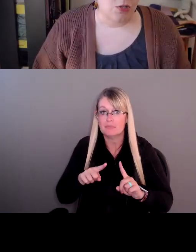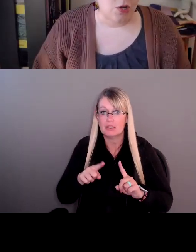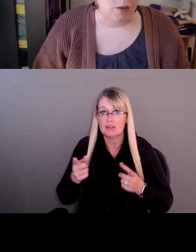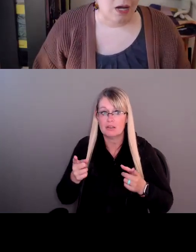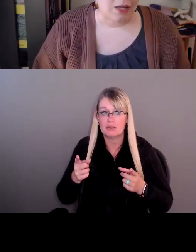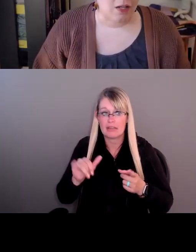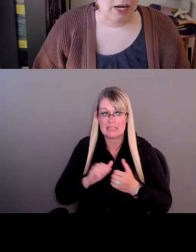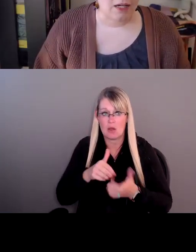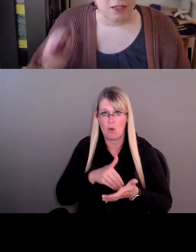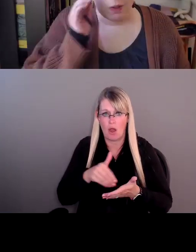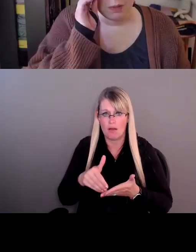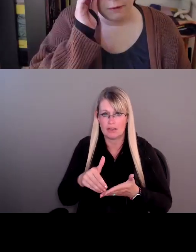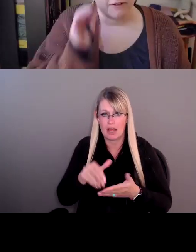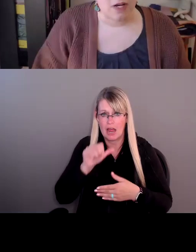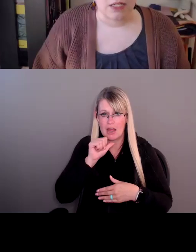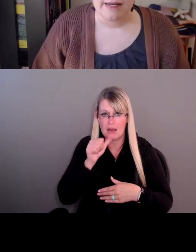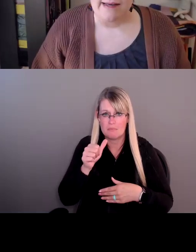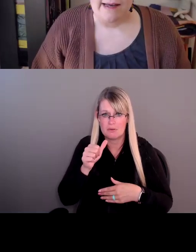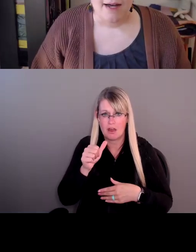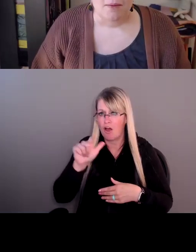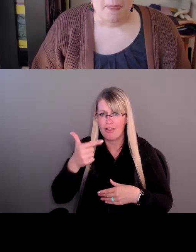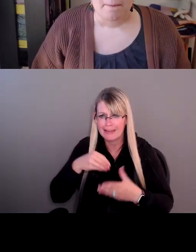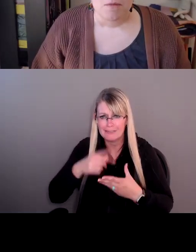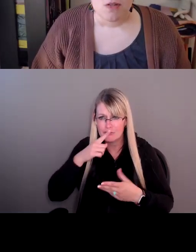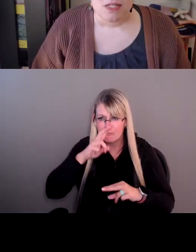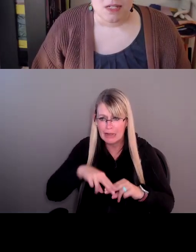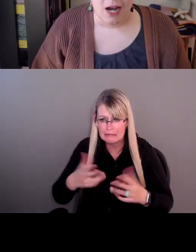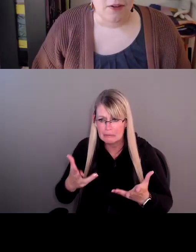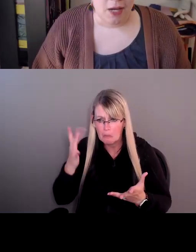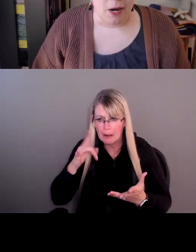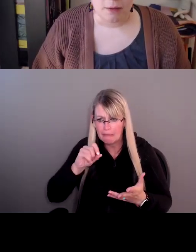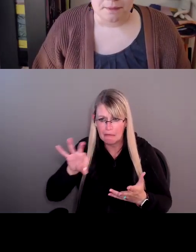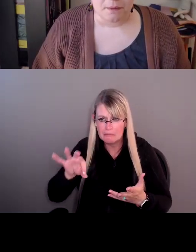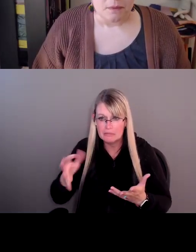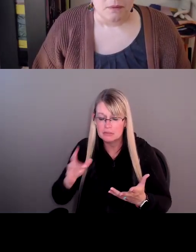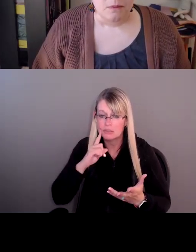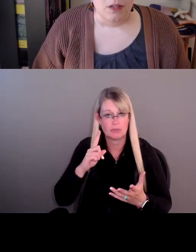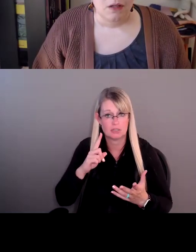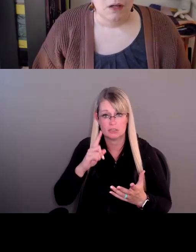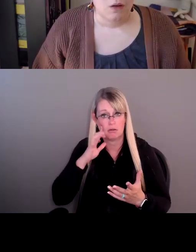so I'm not like lobbying this website for fun. So this is kind of a nightmare. What